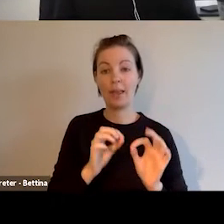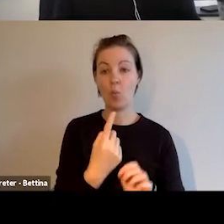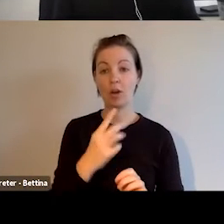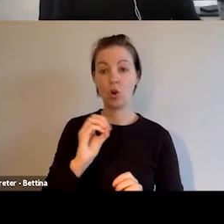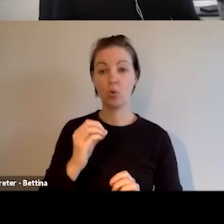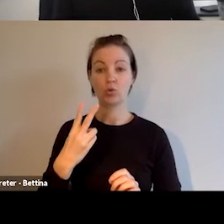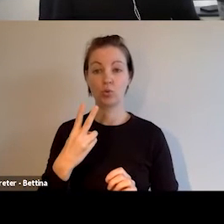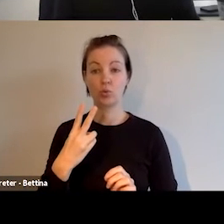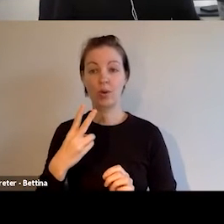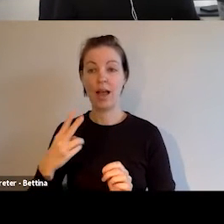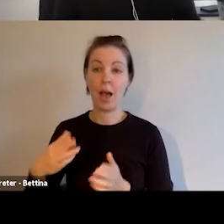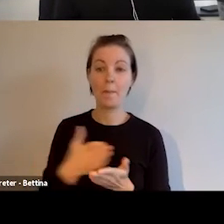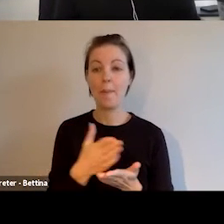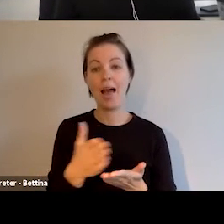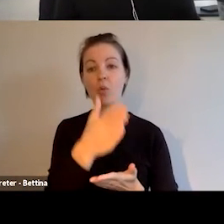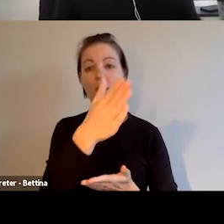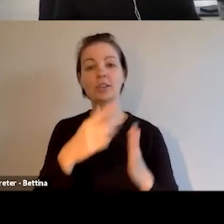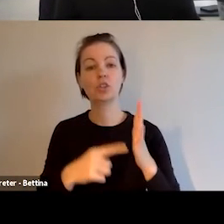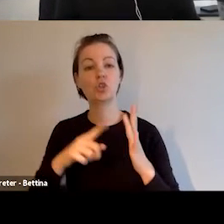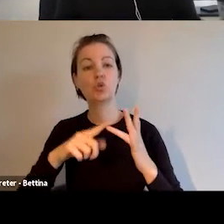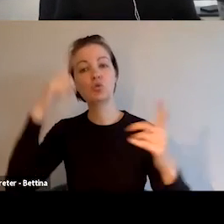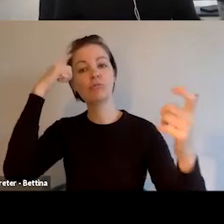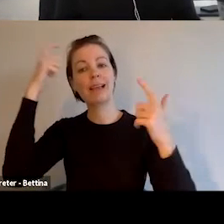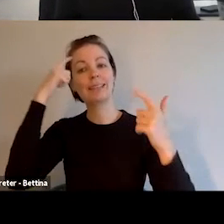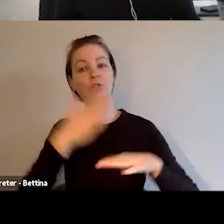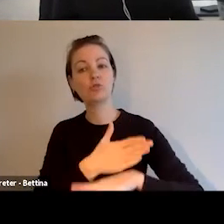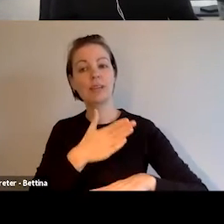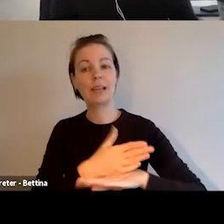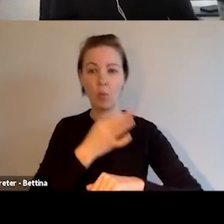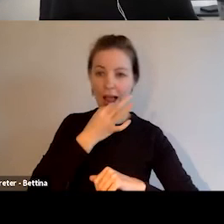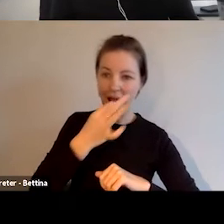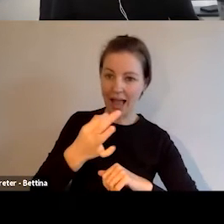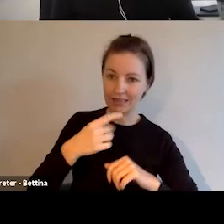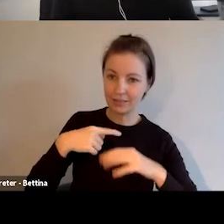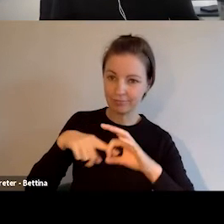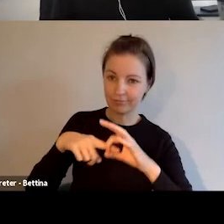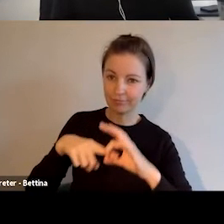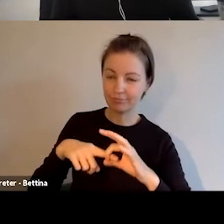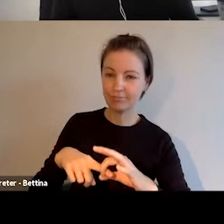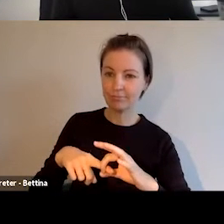To ask them about their expectations of their degree and their careers. We then came back and looked at the